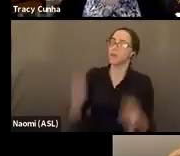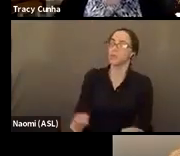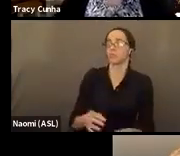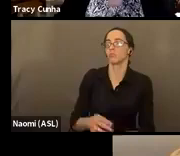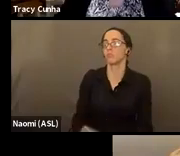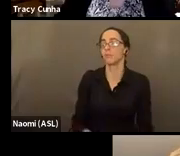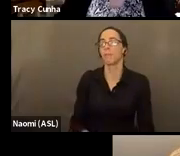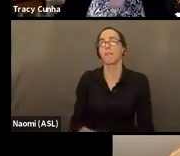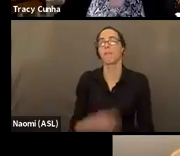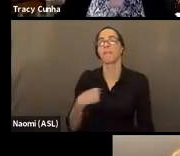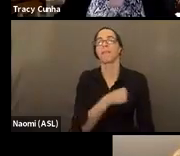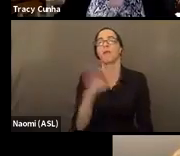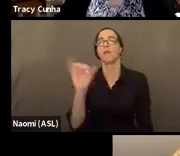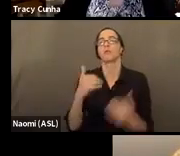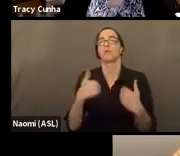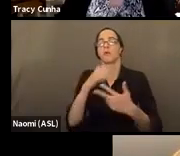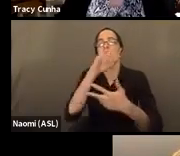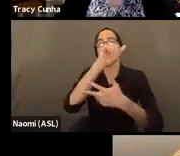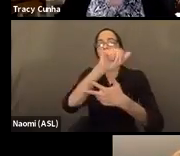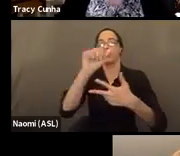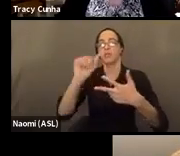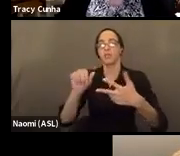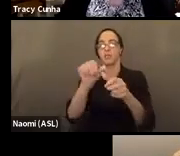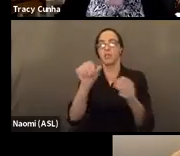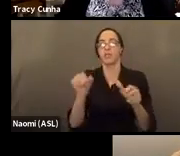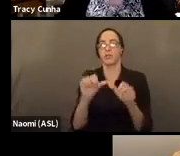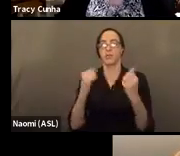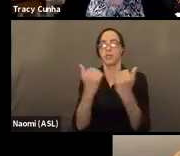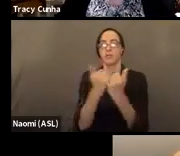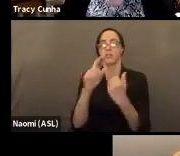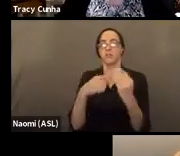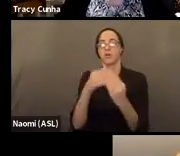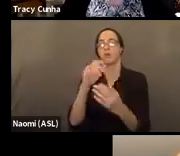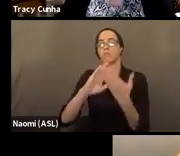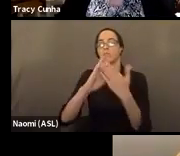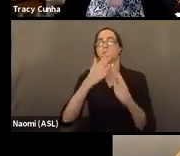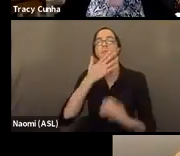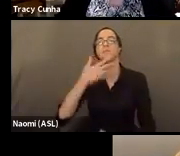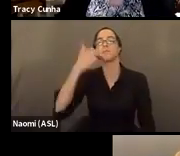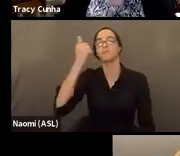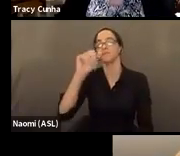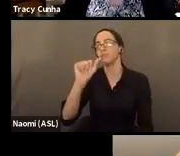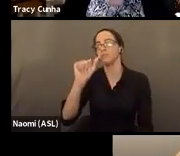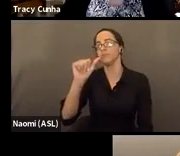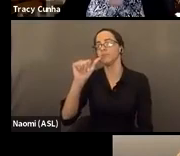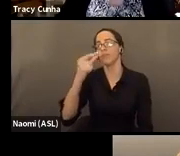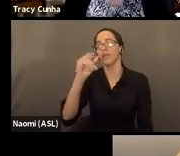aaa area agency on aging i believe they offer some case management as well